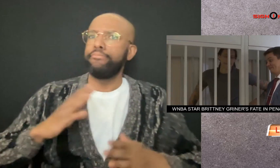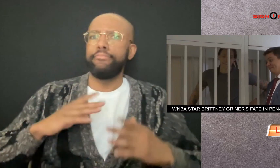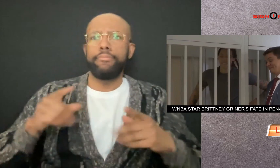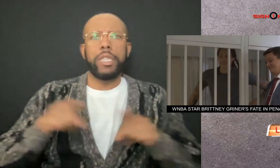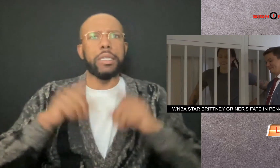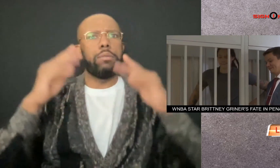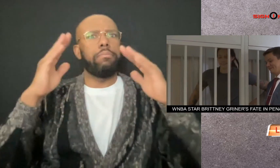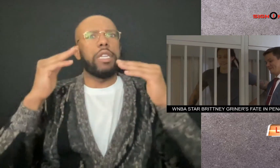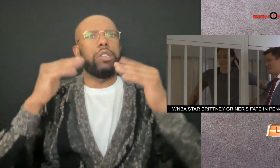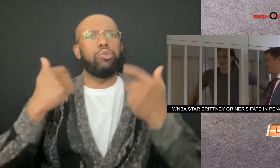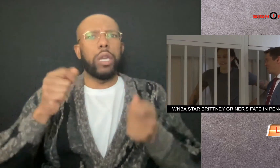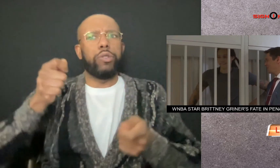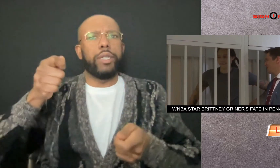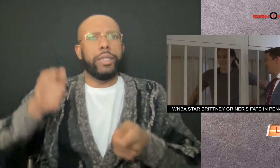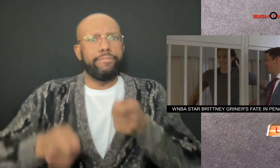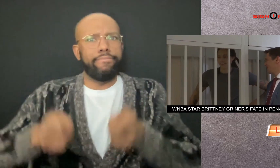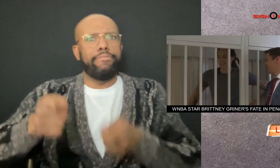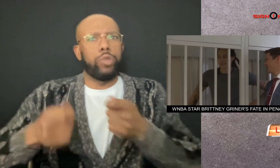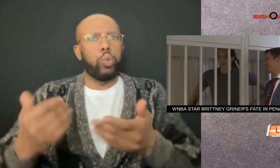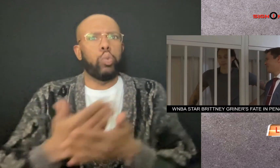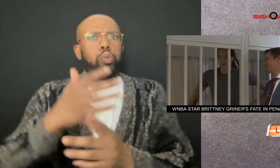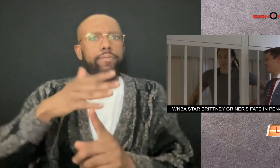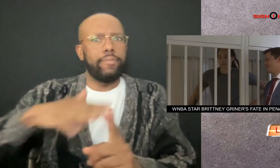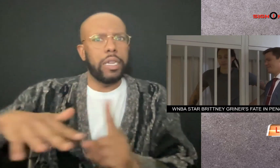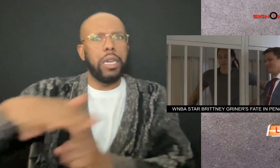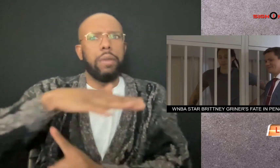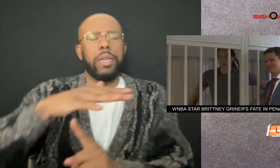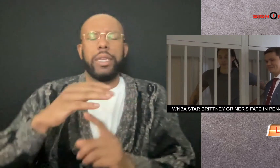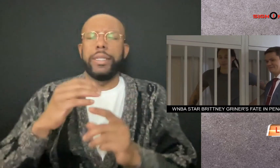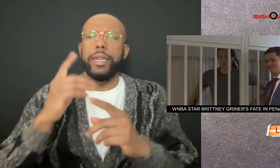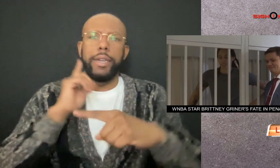lawyers say she is doing as well as can be expected trying to adjust to